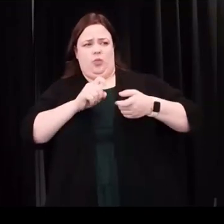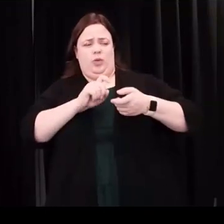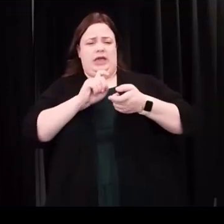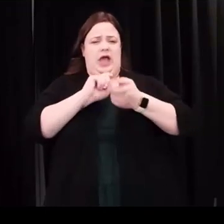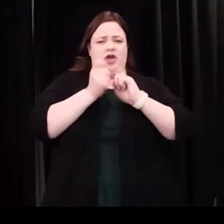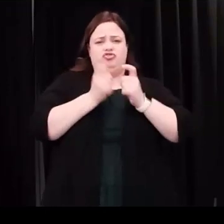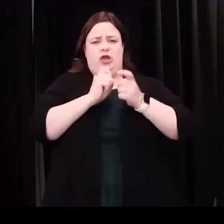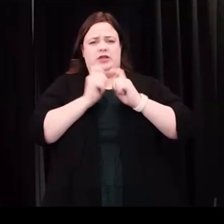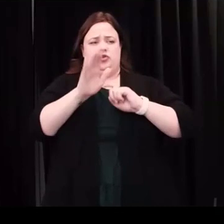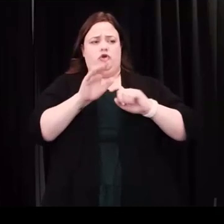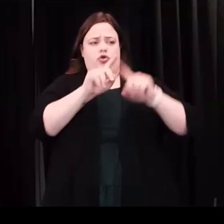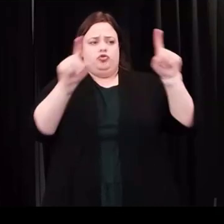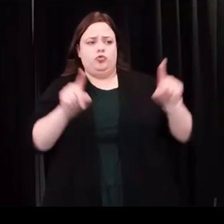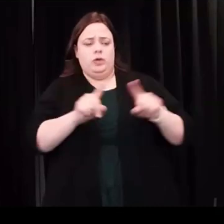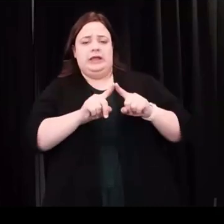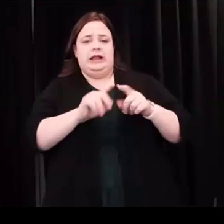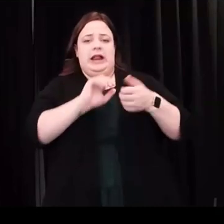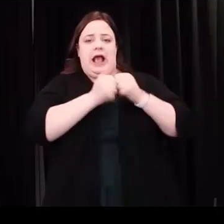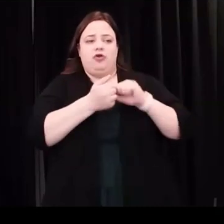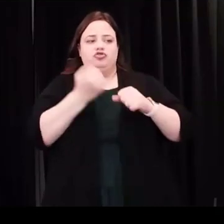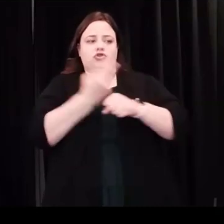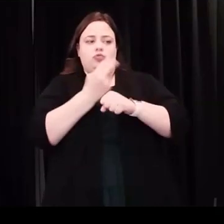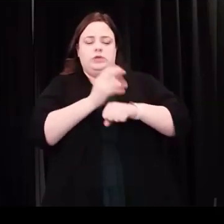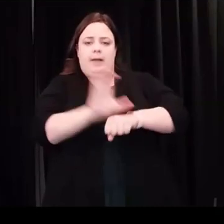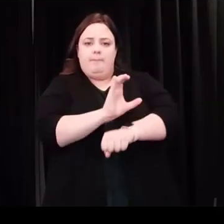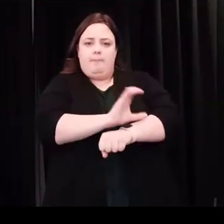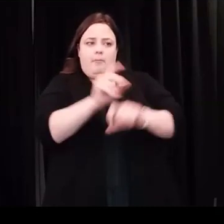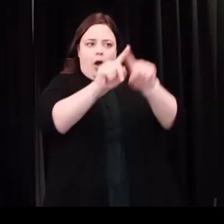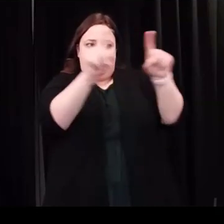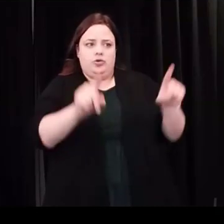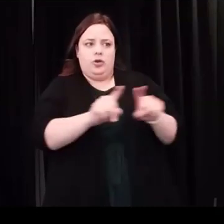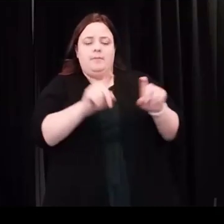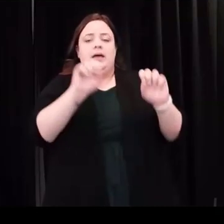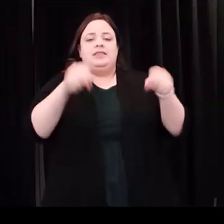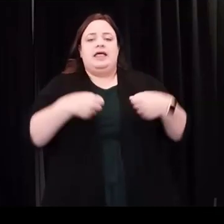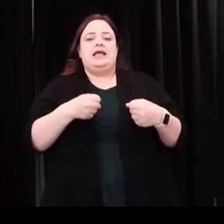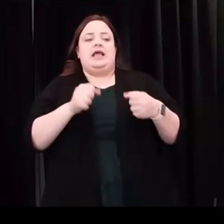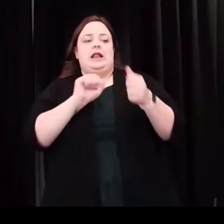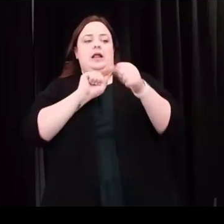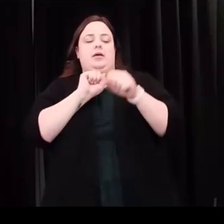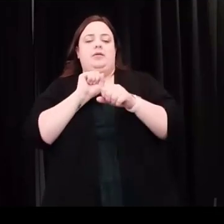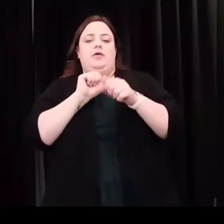she's using monitors and stuff like that that they can also move with her vision?